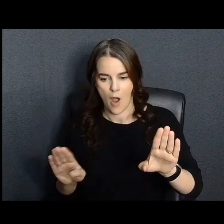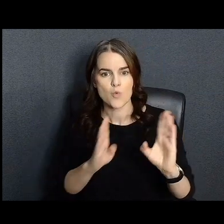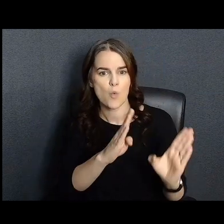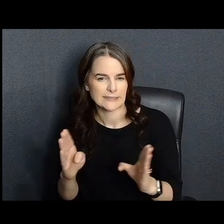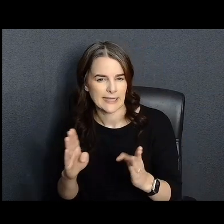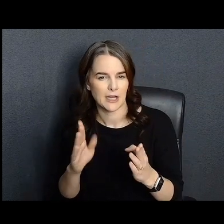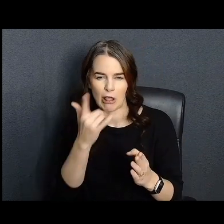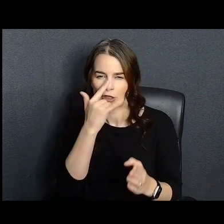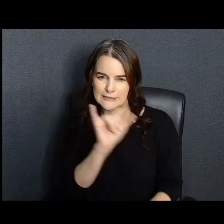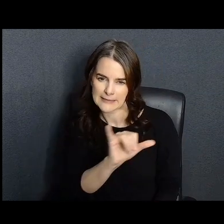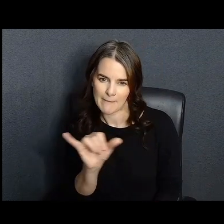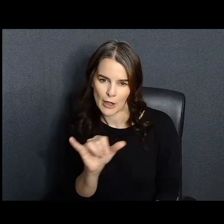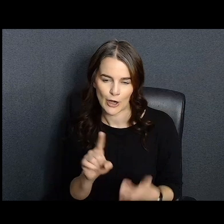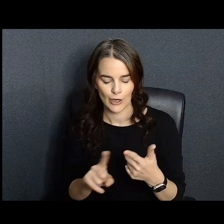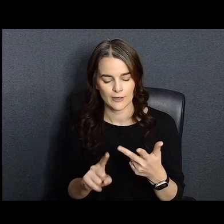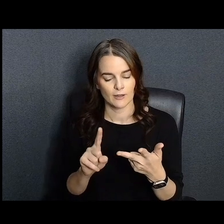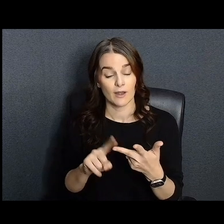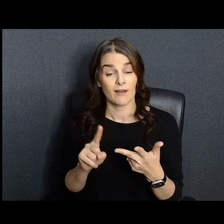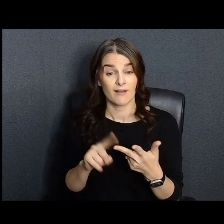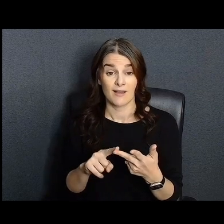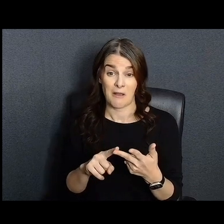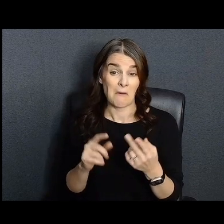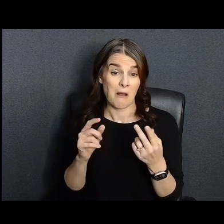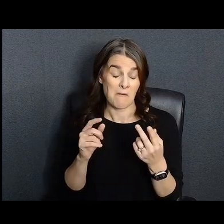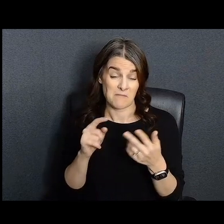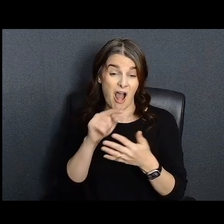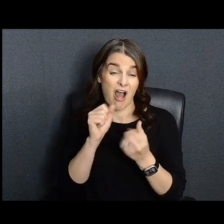And also, a lot of these devices too can be completely customized.